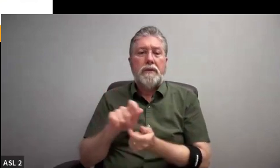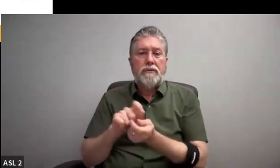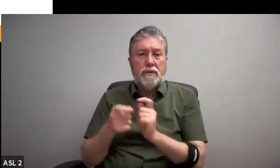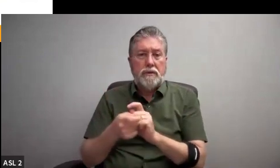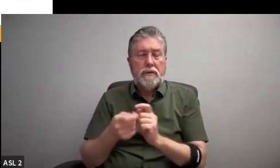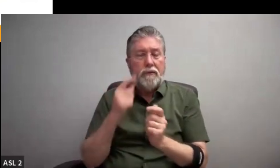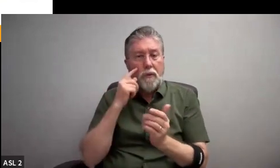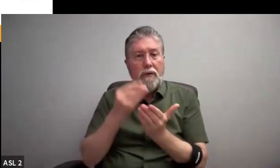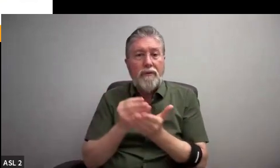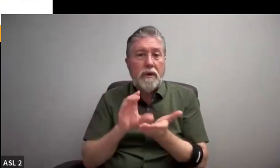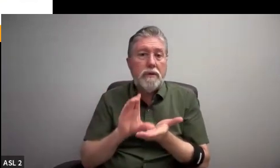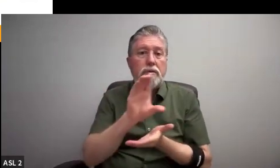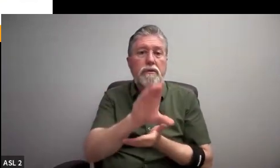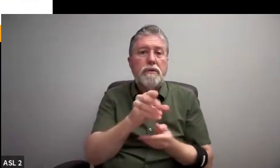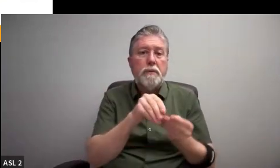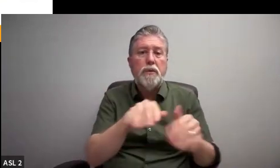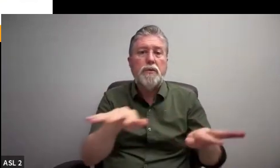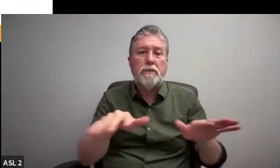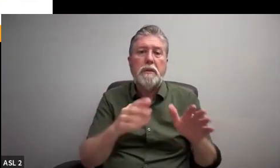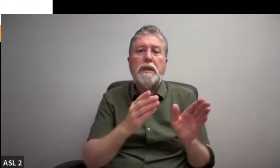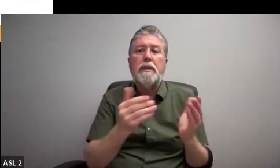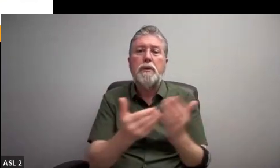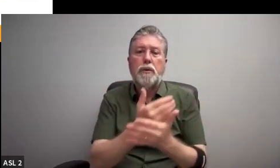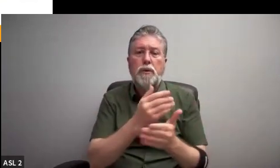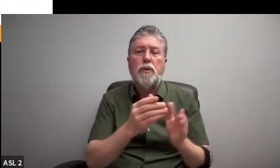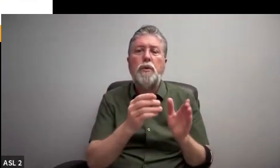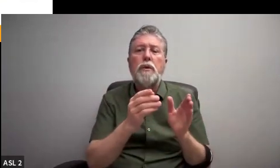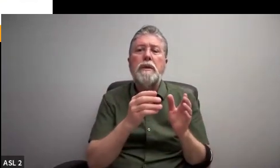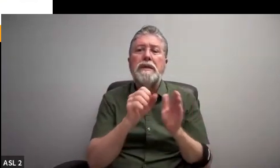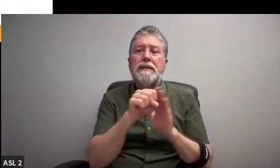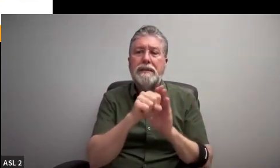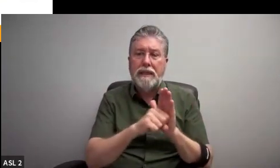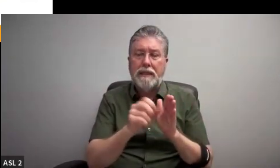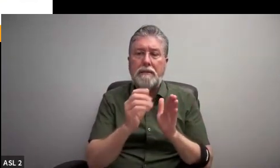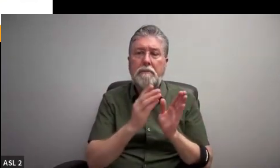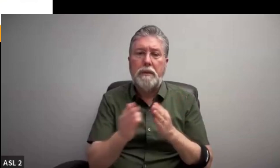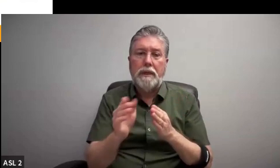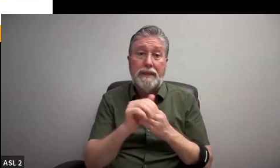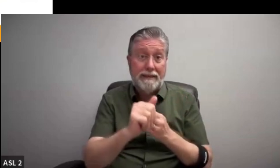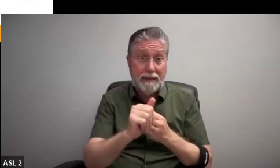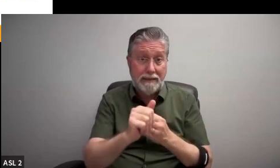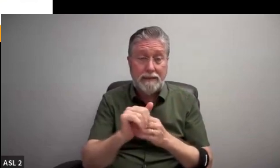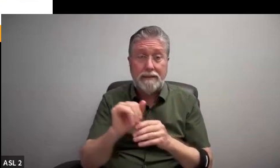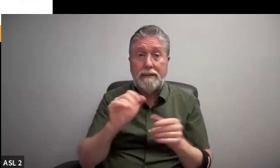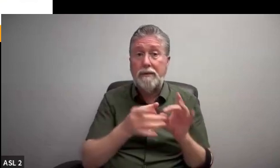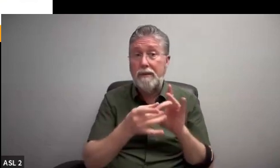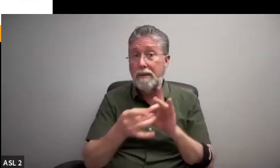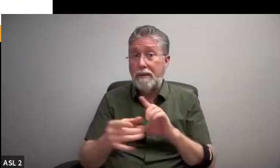plan requirements in the new state plan guidance. As it relates to IFFs, in the new state plan